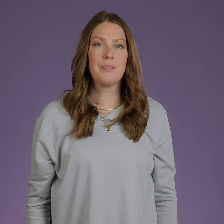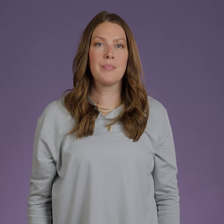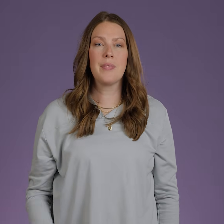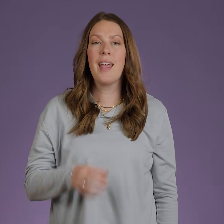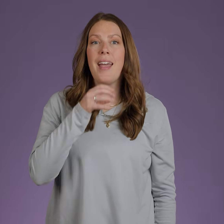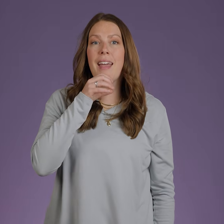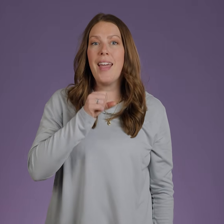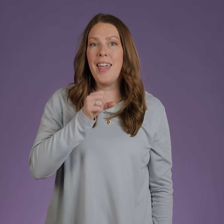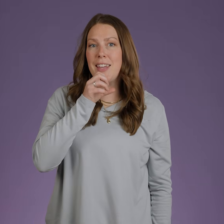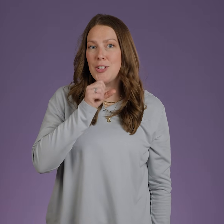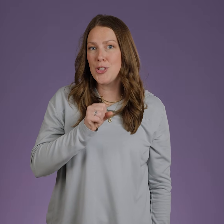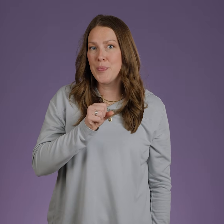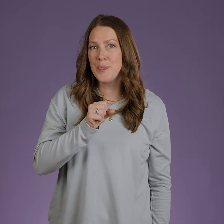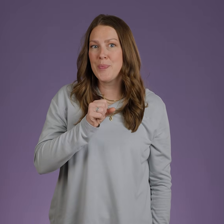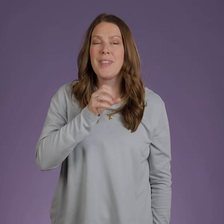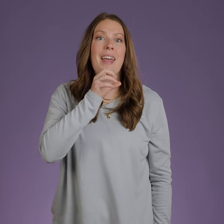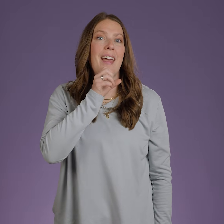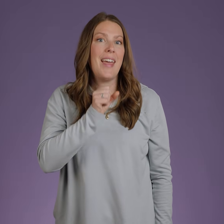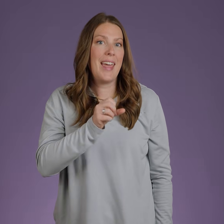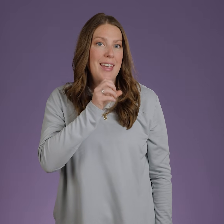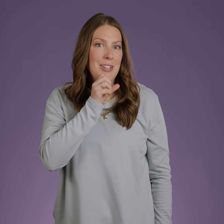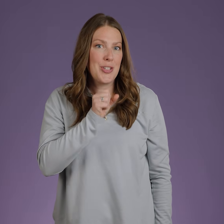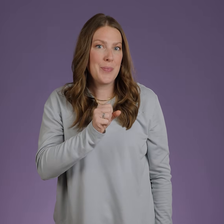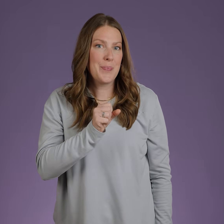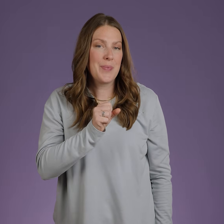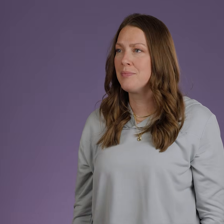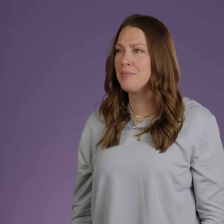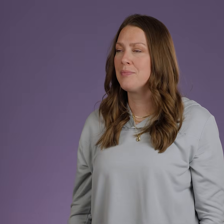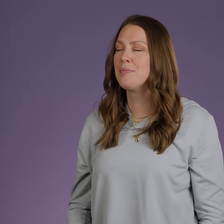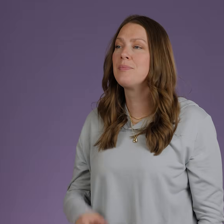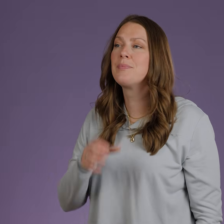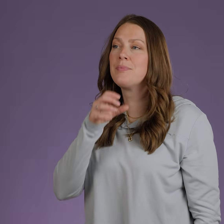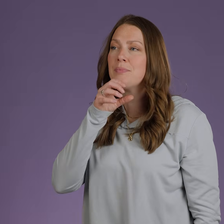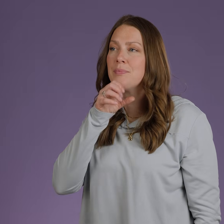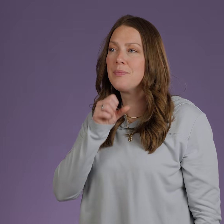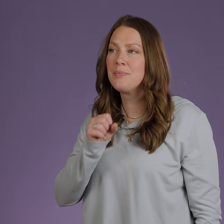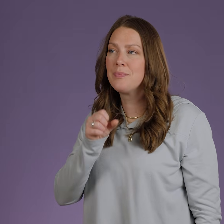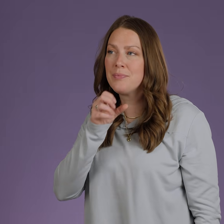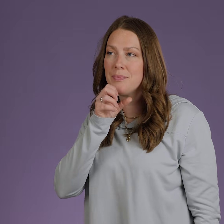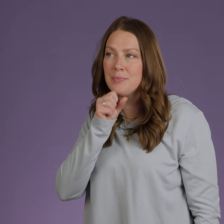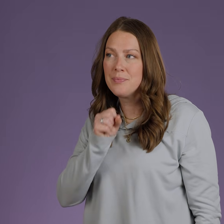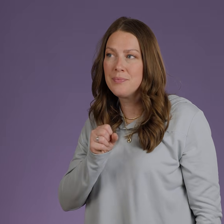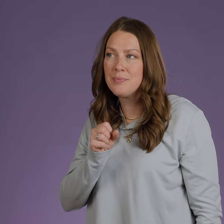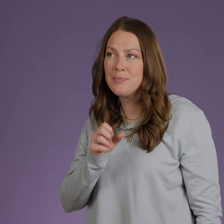Age. It's a double movement from the chin.